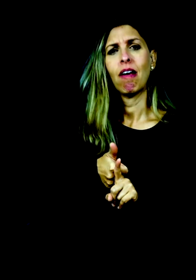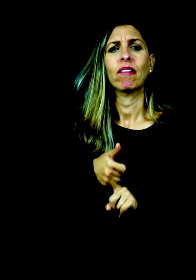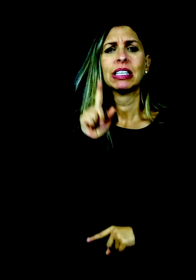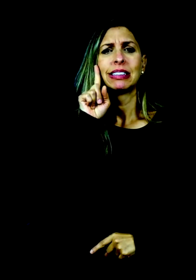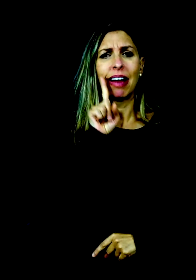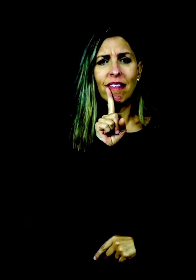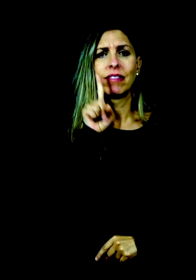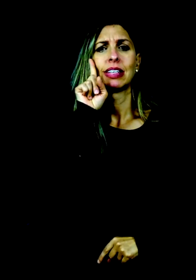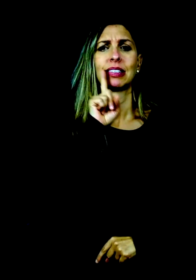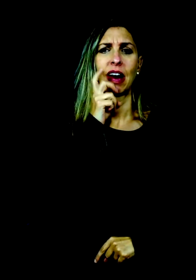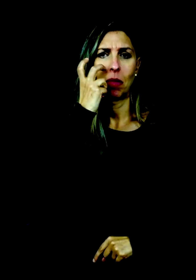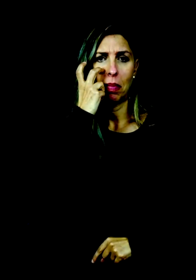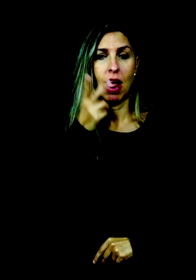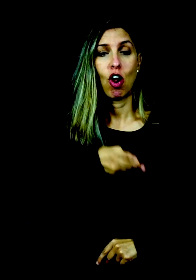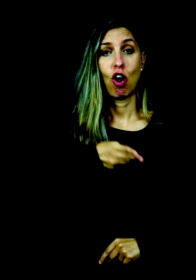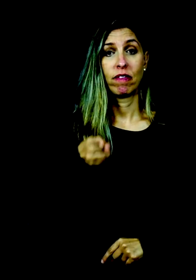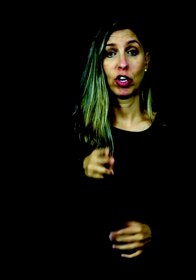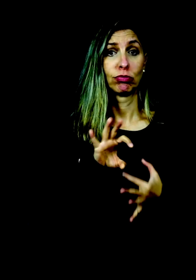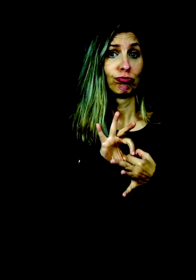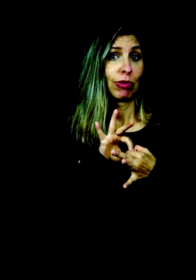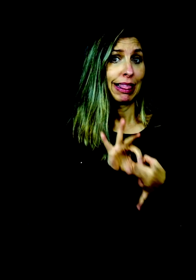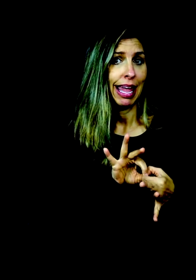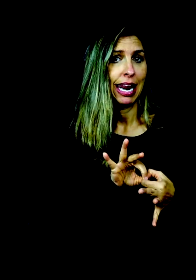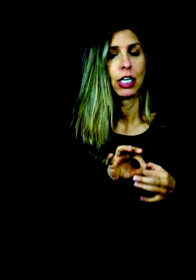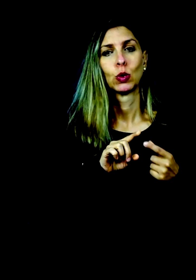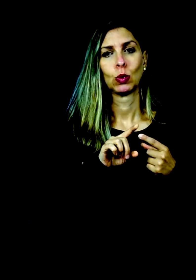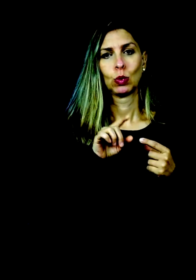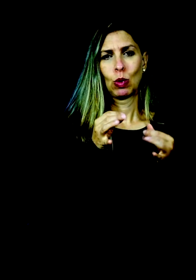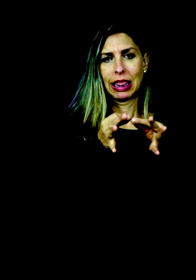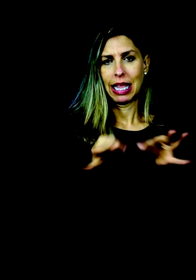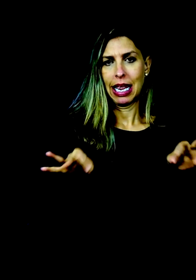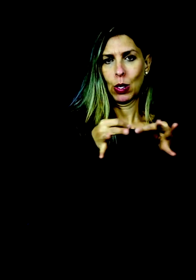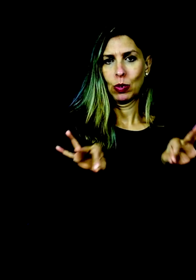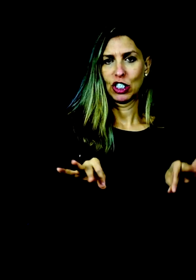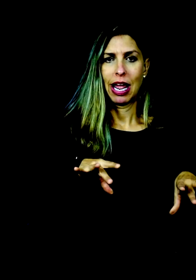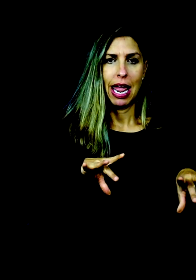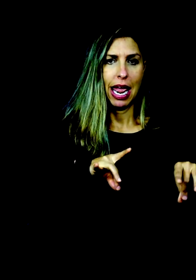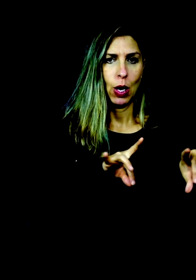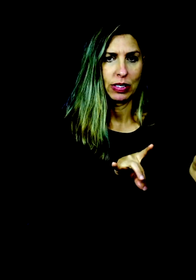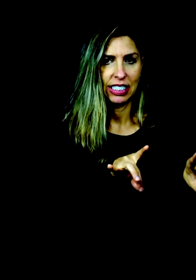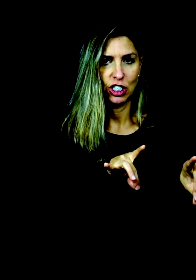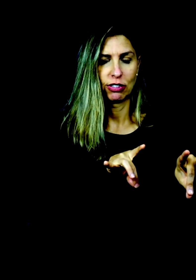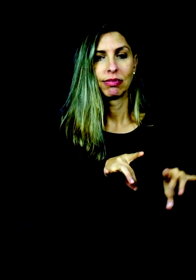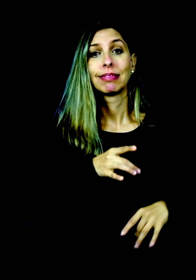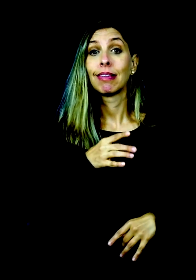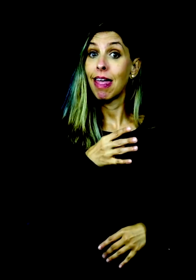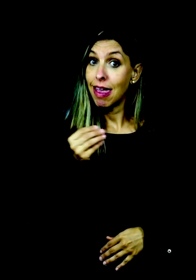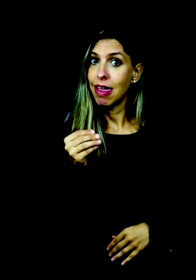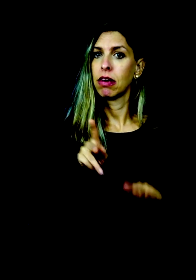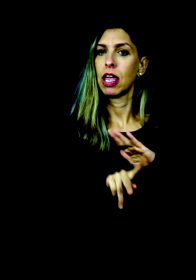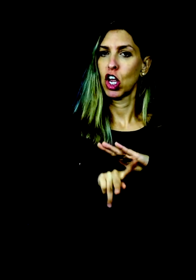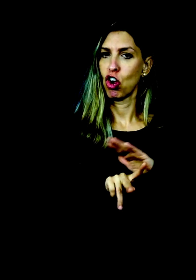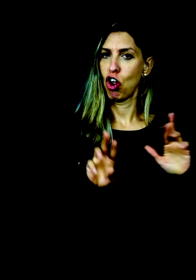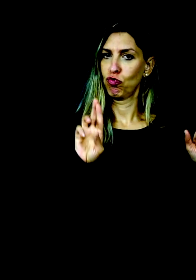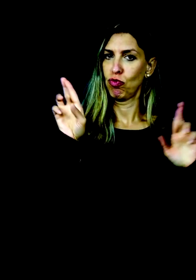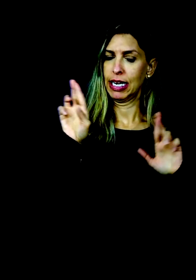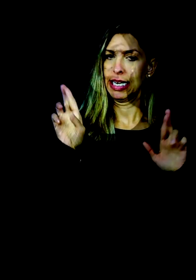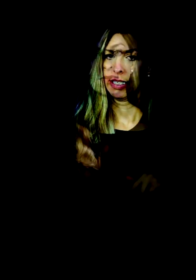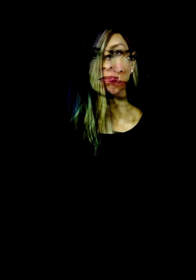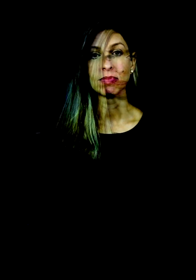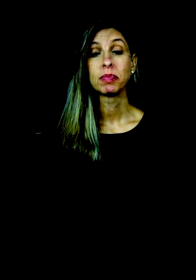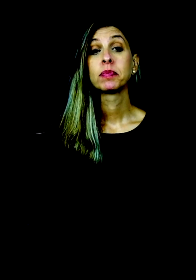are Deaf, DeafBlind and hard of hearing.